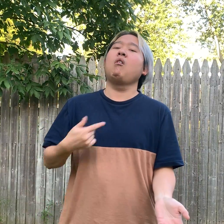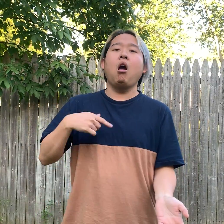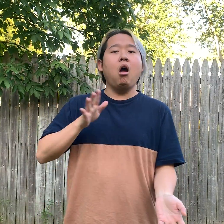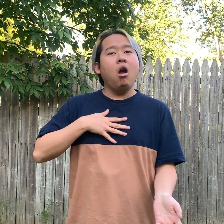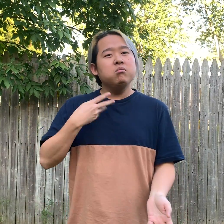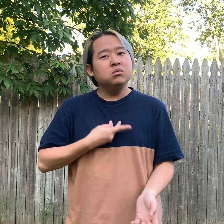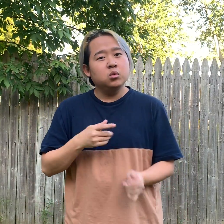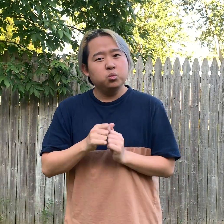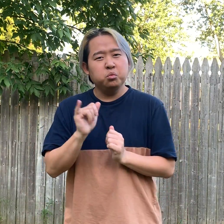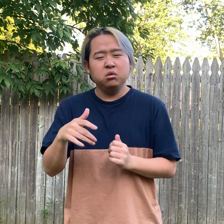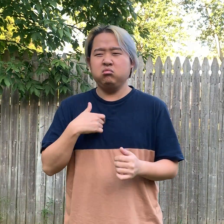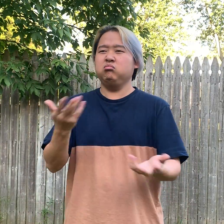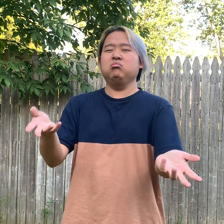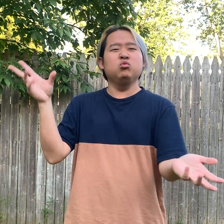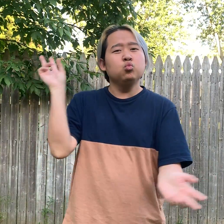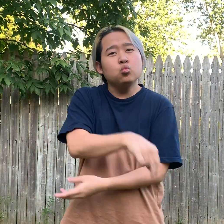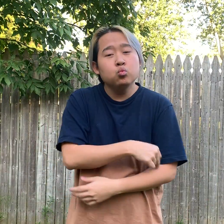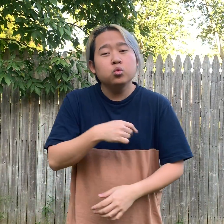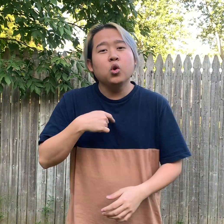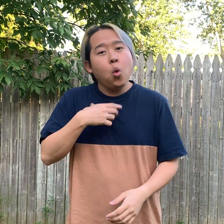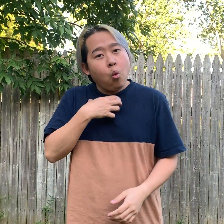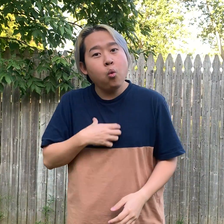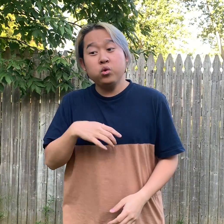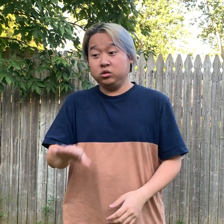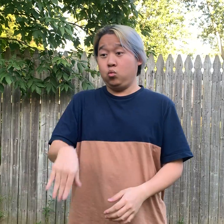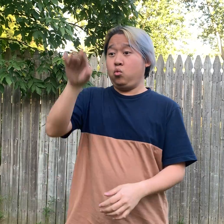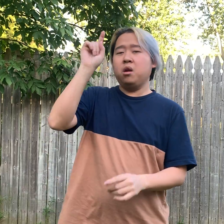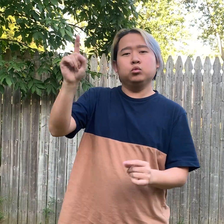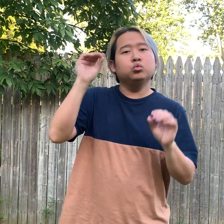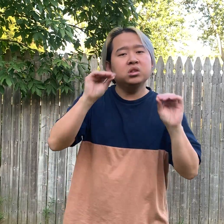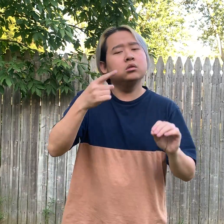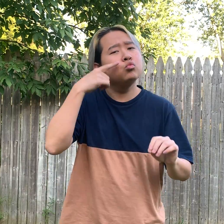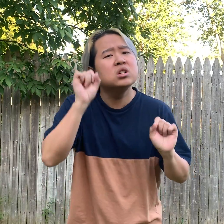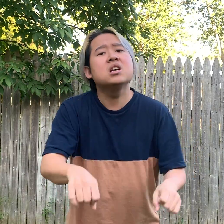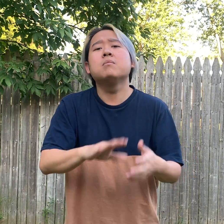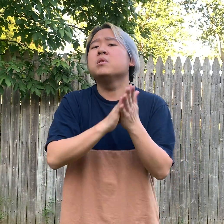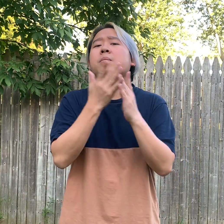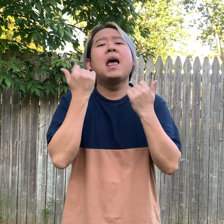This really upset me! I wished that I had been raised being told by my family